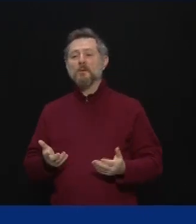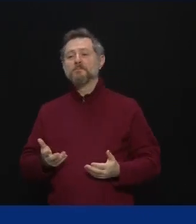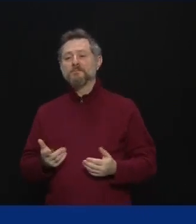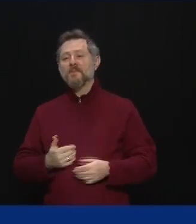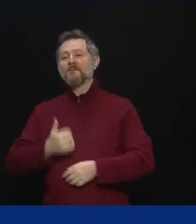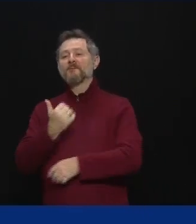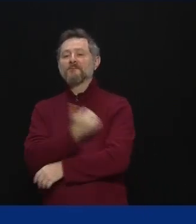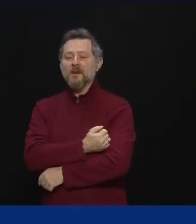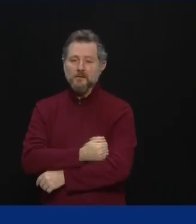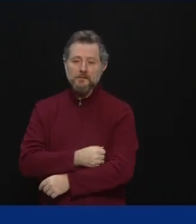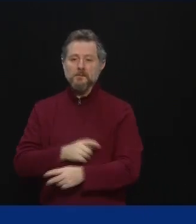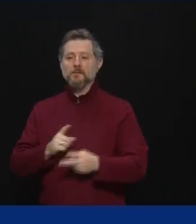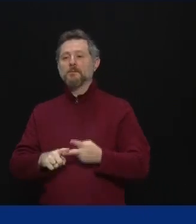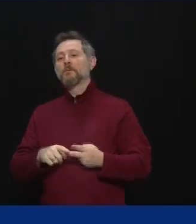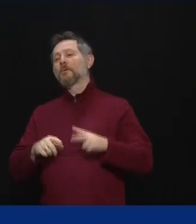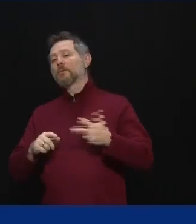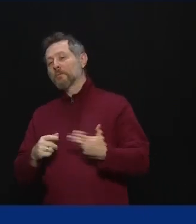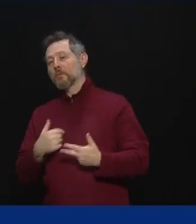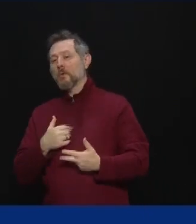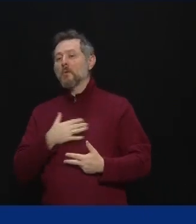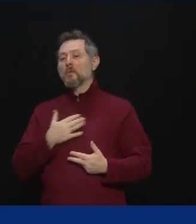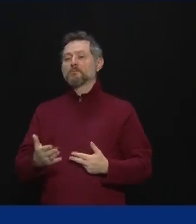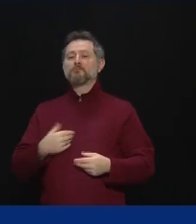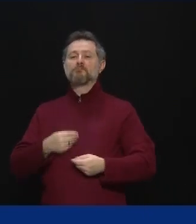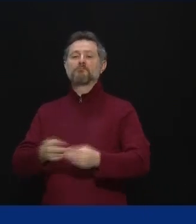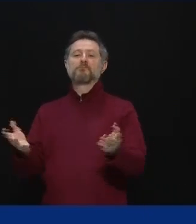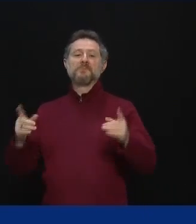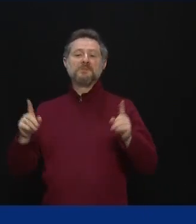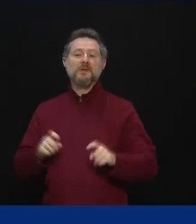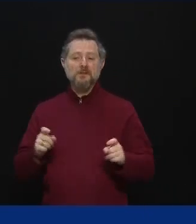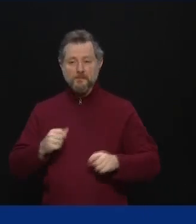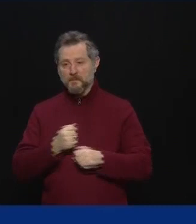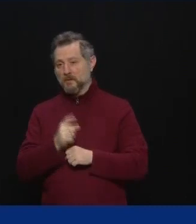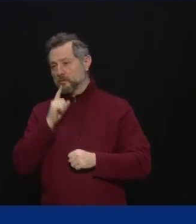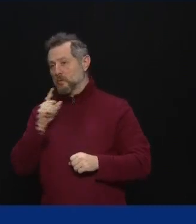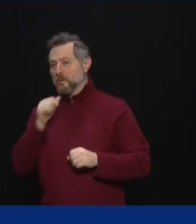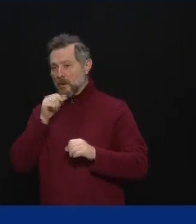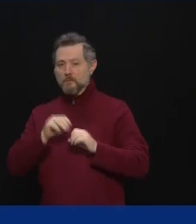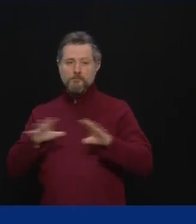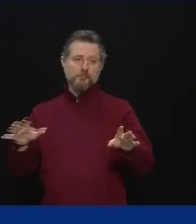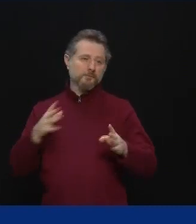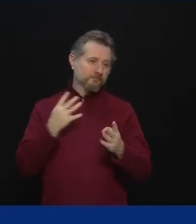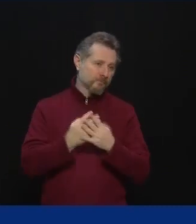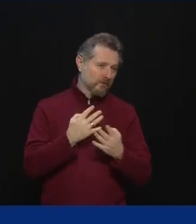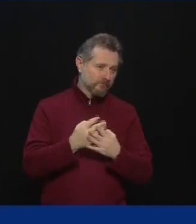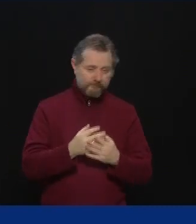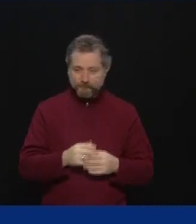BE TESTED. DOING ALL WE CAN. EASIEST THING, VACCINATED AND